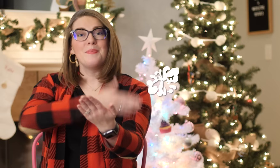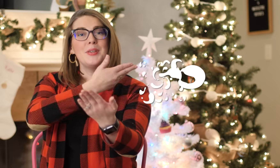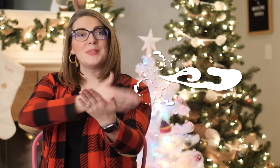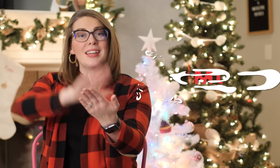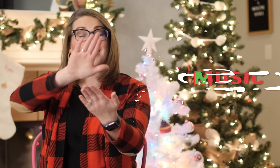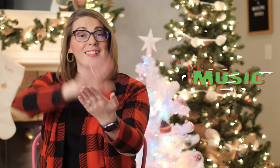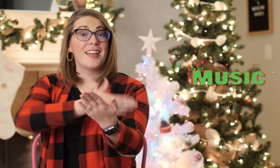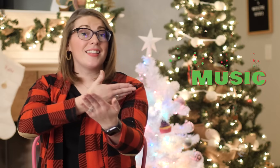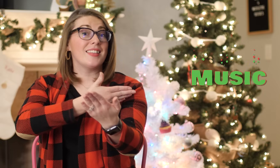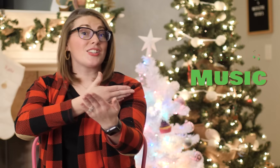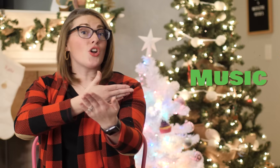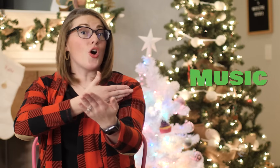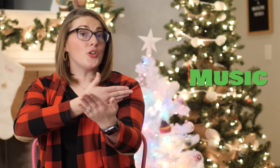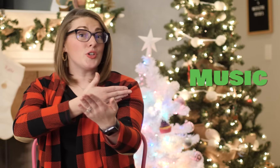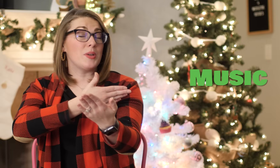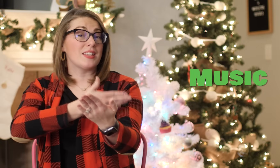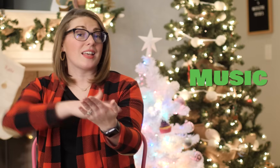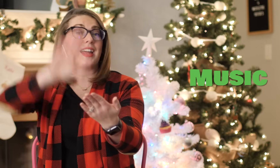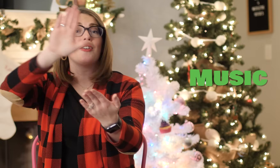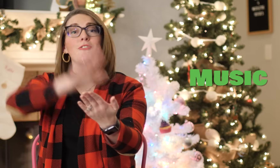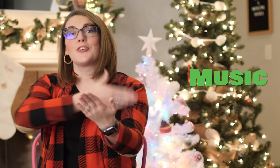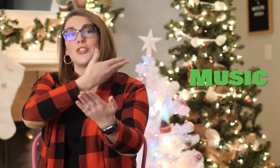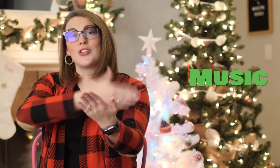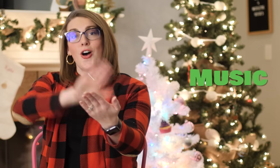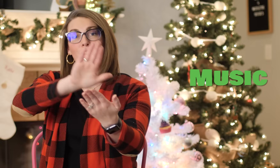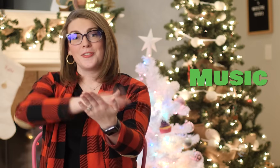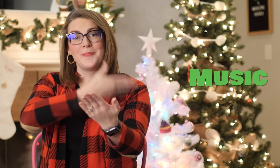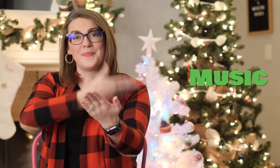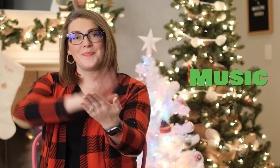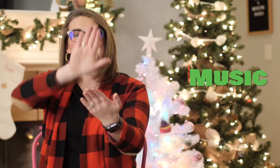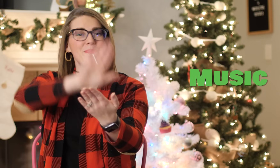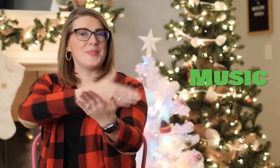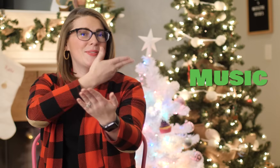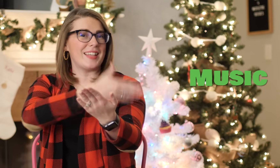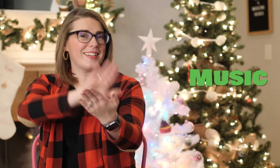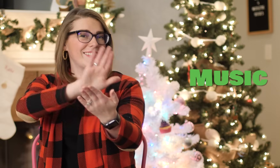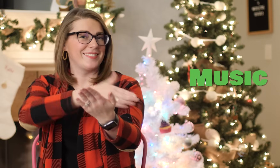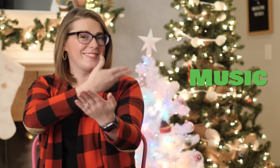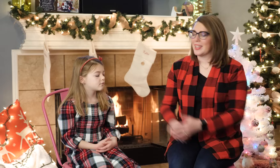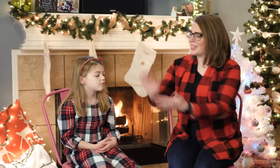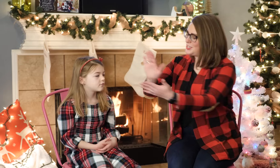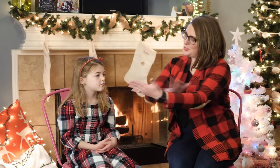MUSIC This can also be the sign for song. MUSIC Can you do